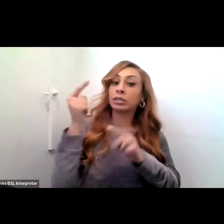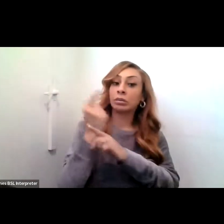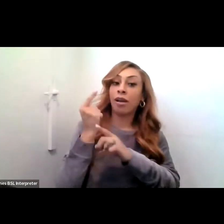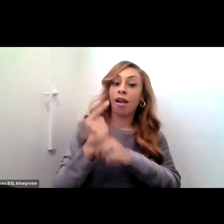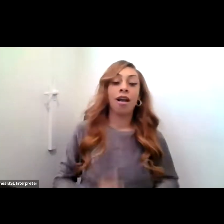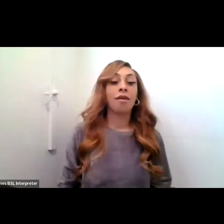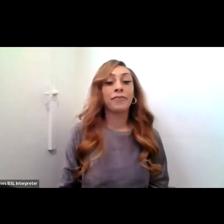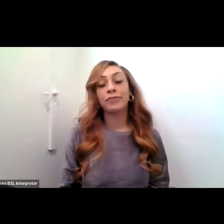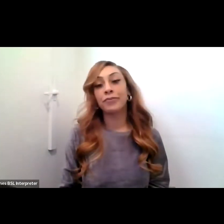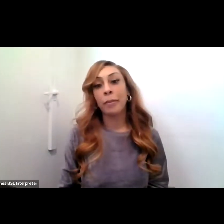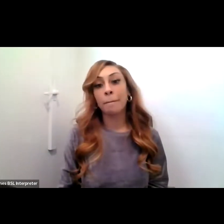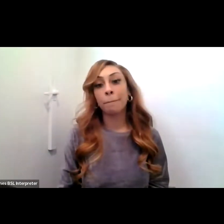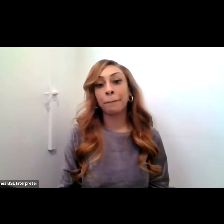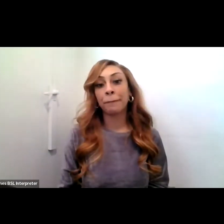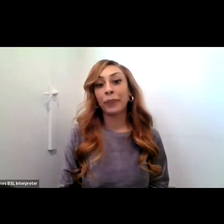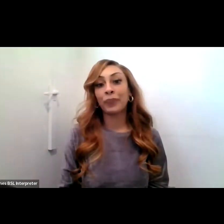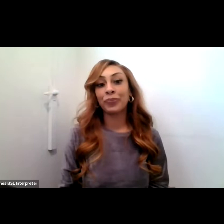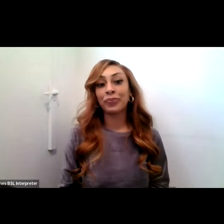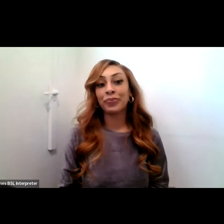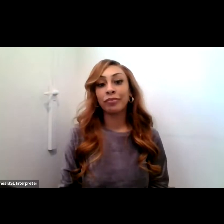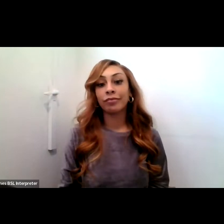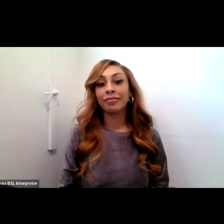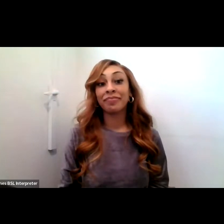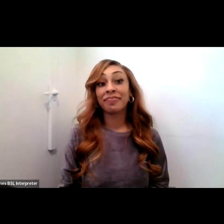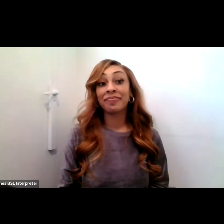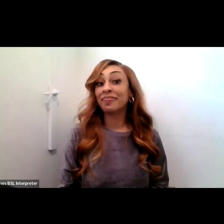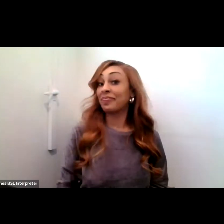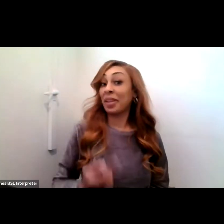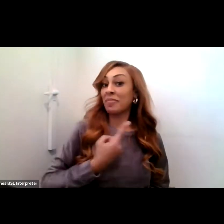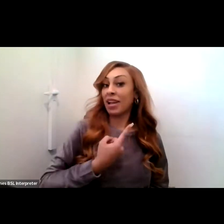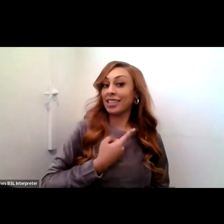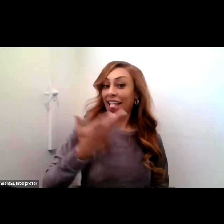So moving on to myself and my fellow speakers,